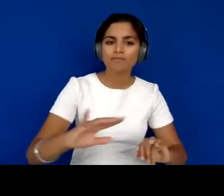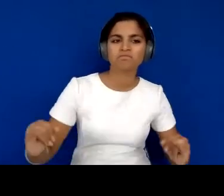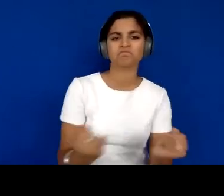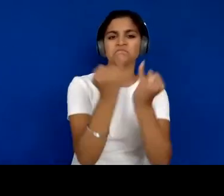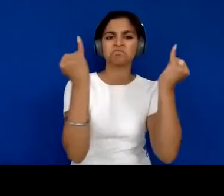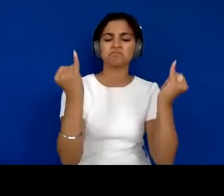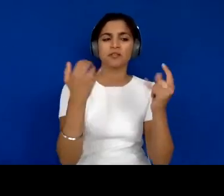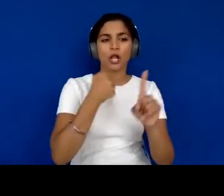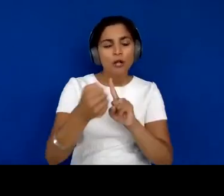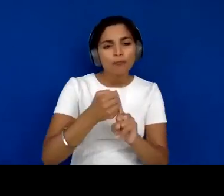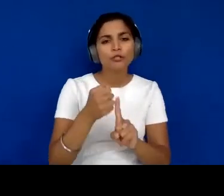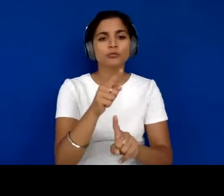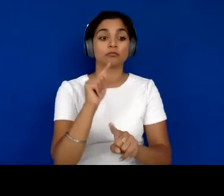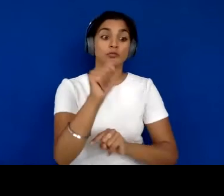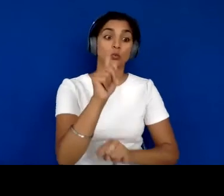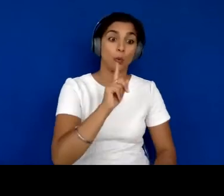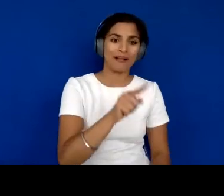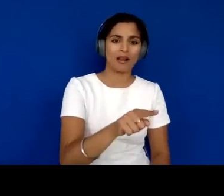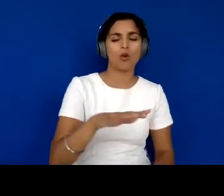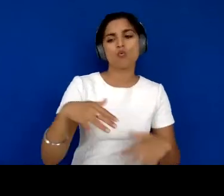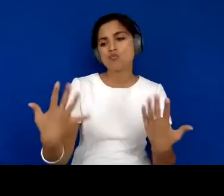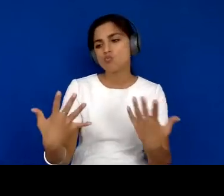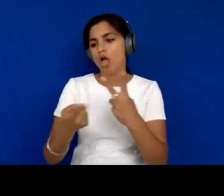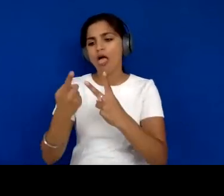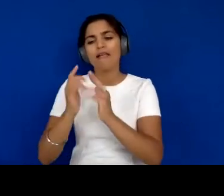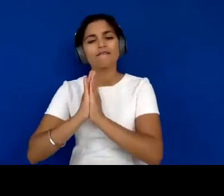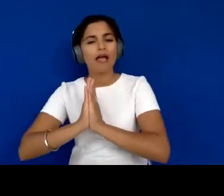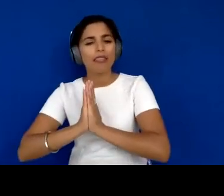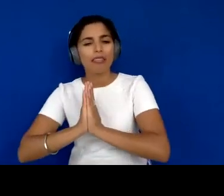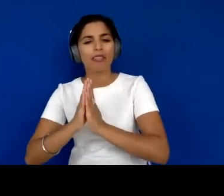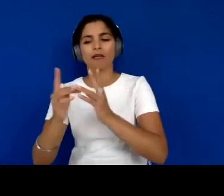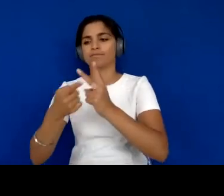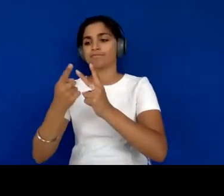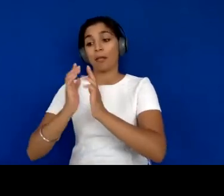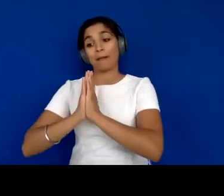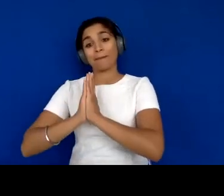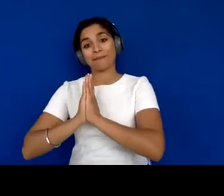practices from faith and belief systems outside the catalog search